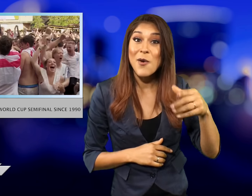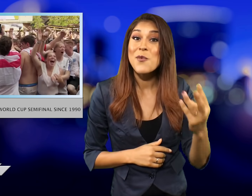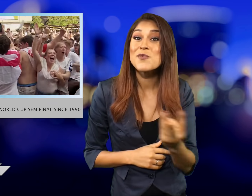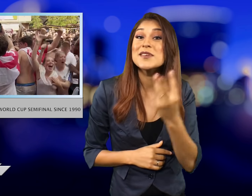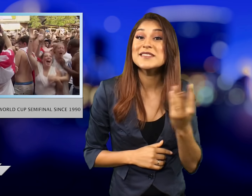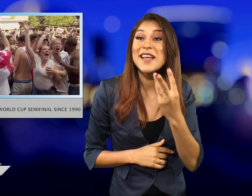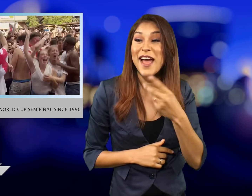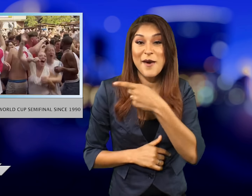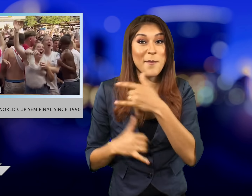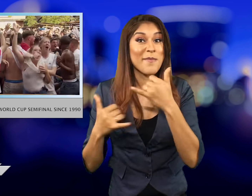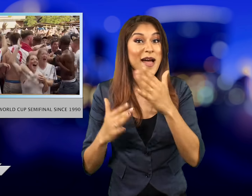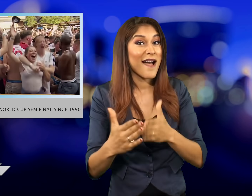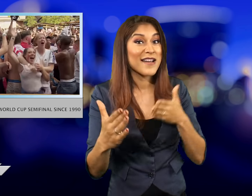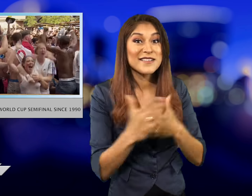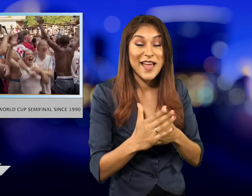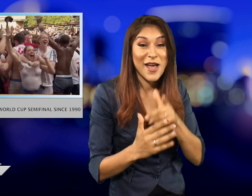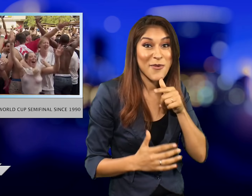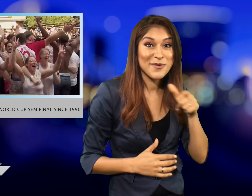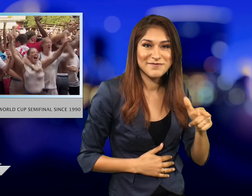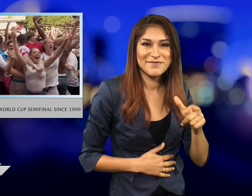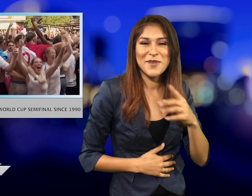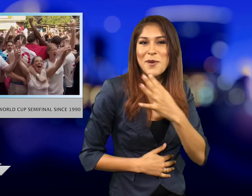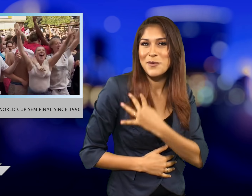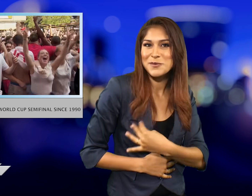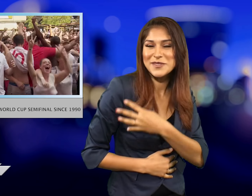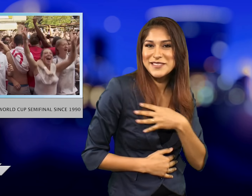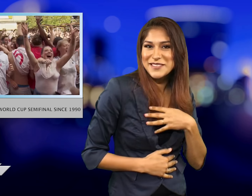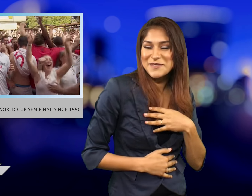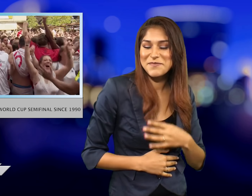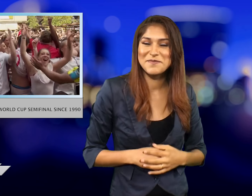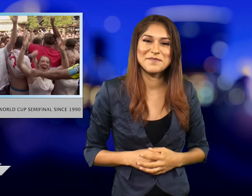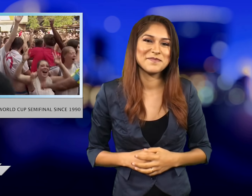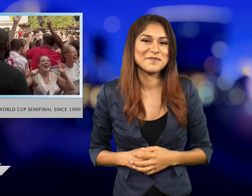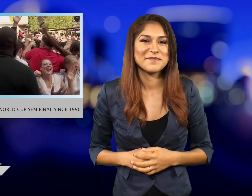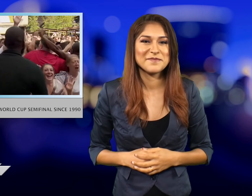They will face Croatia on Wednesday.